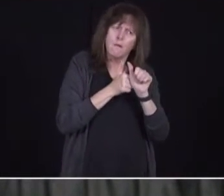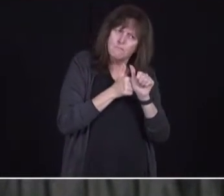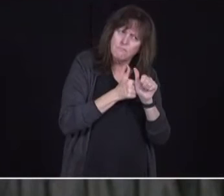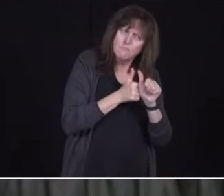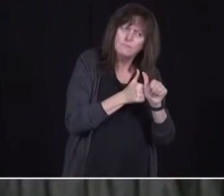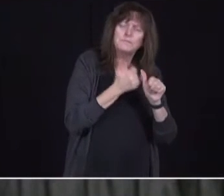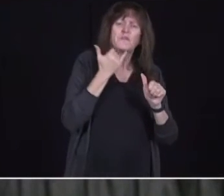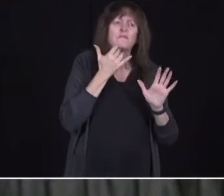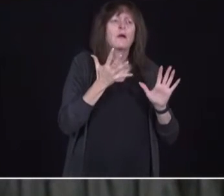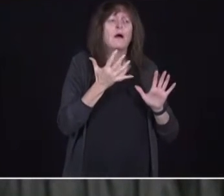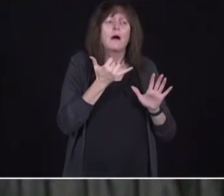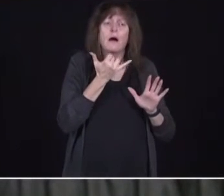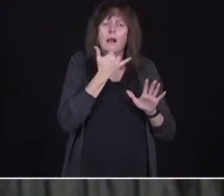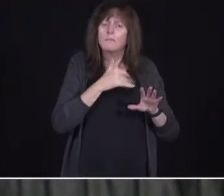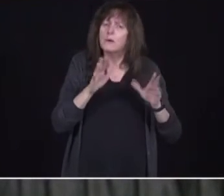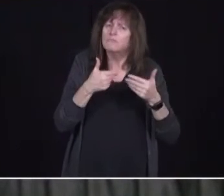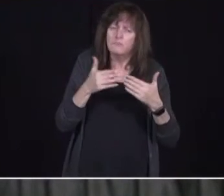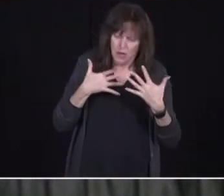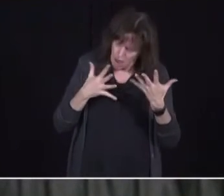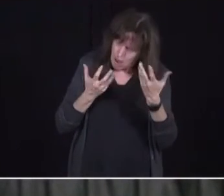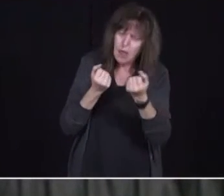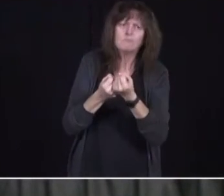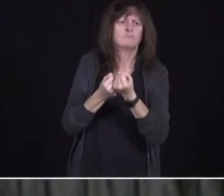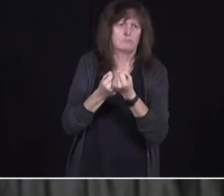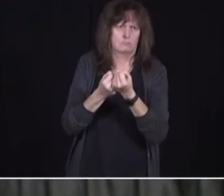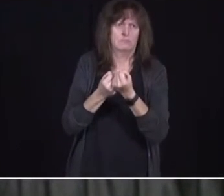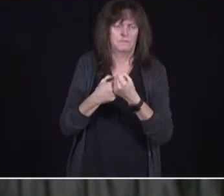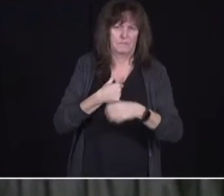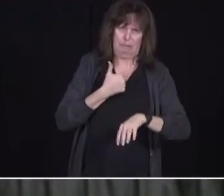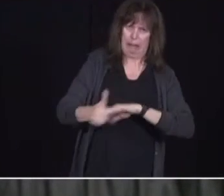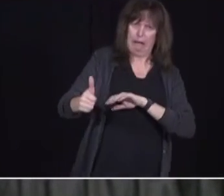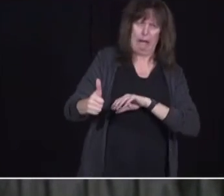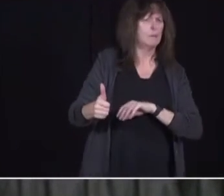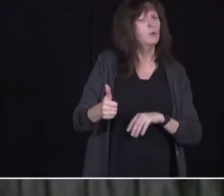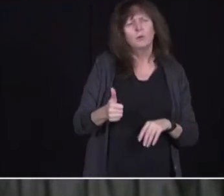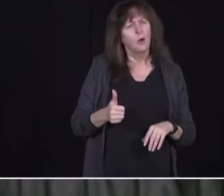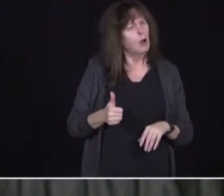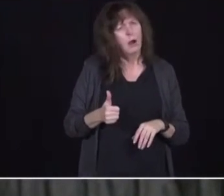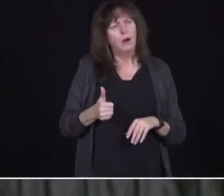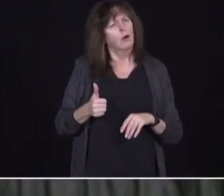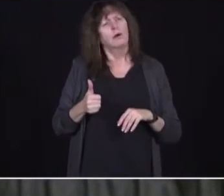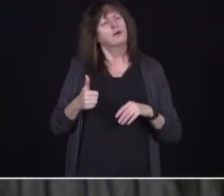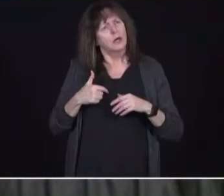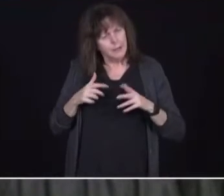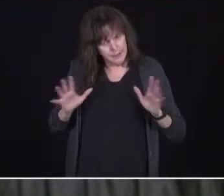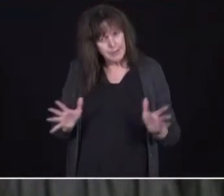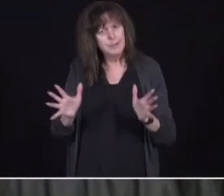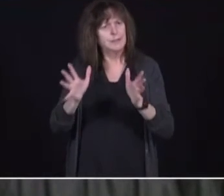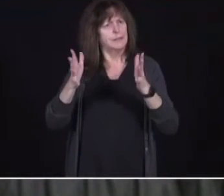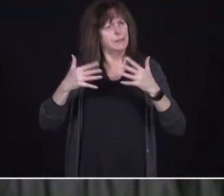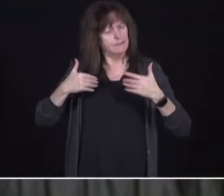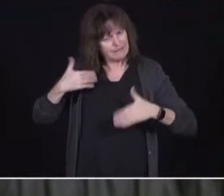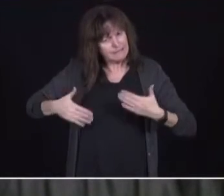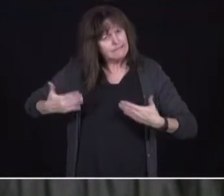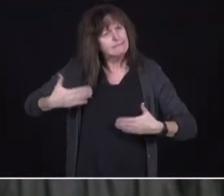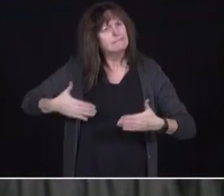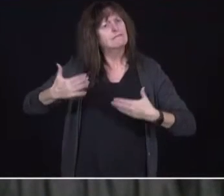operation these guide the operation completely. When there are missteps I will have your back. I will take responsibility for it